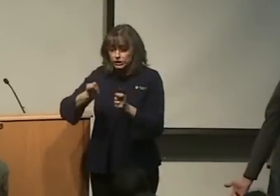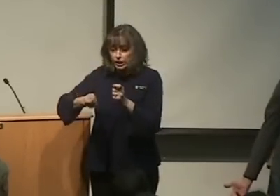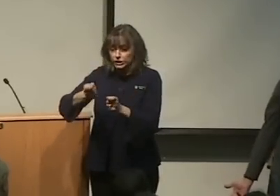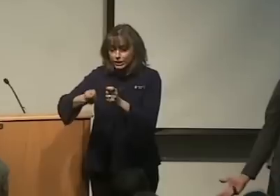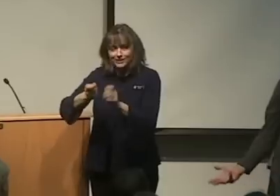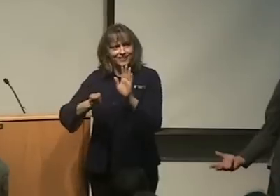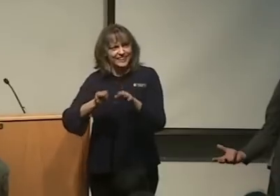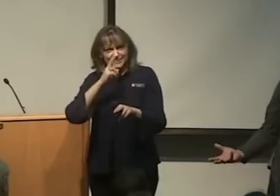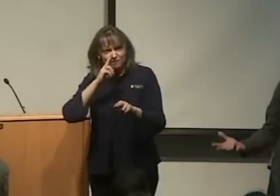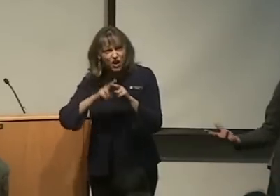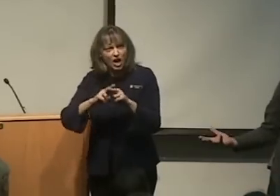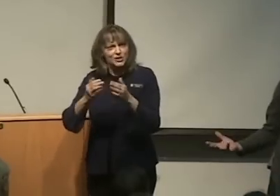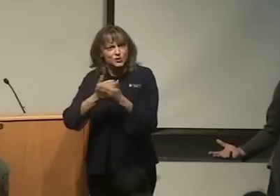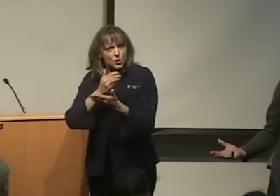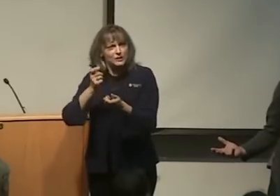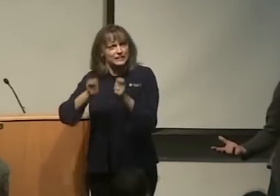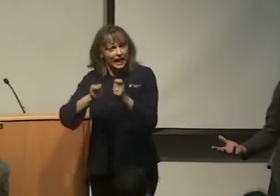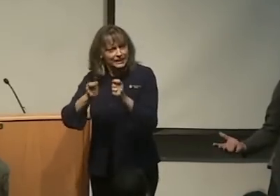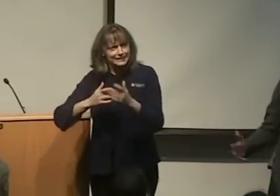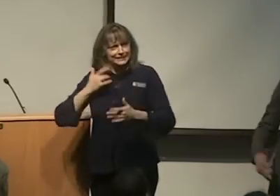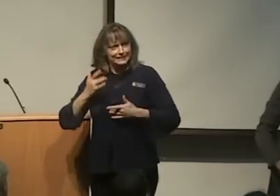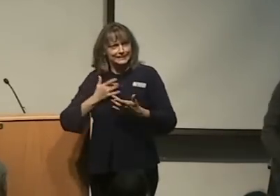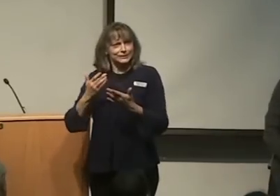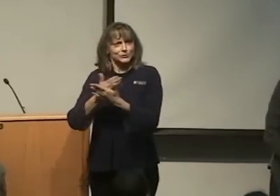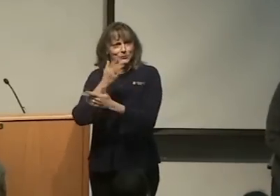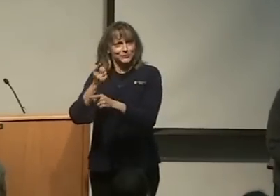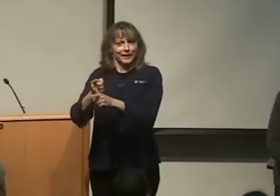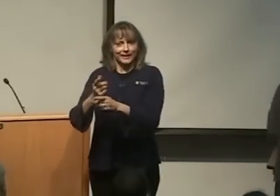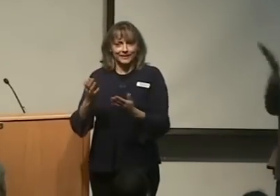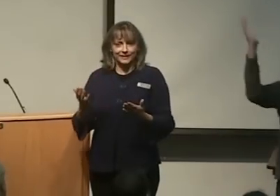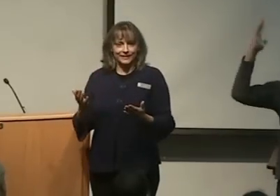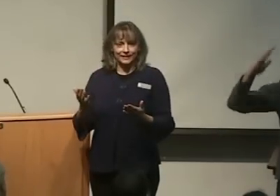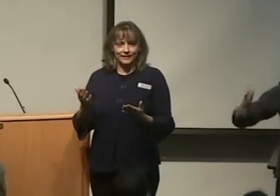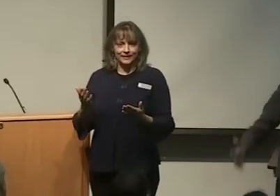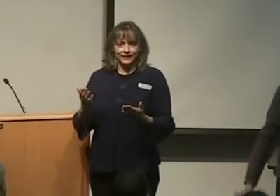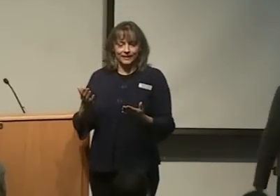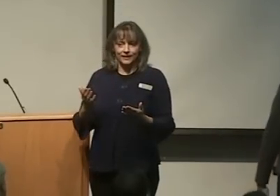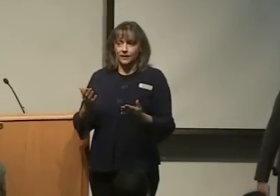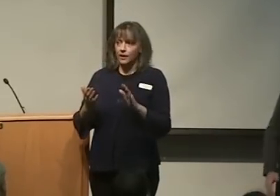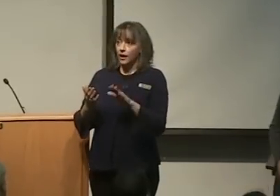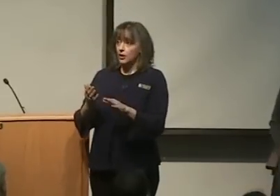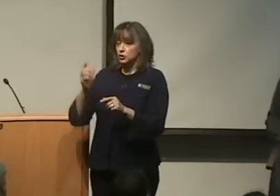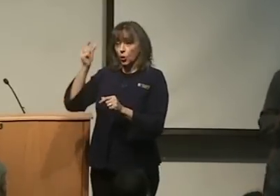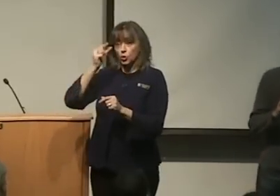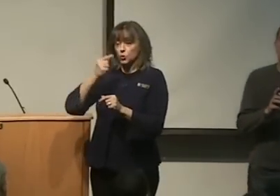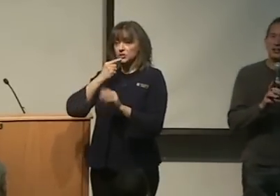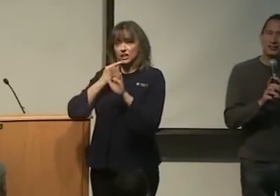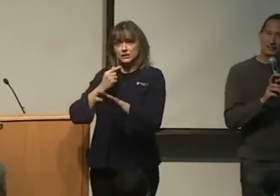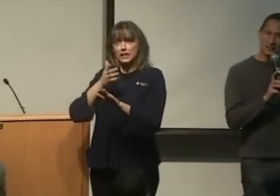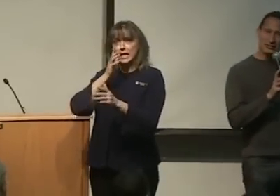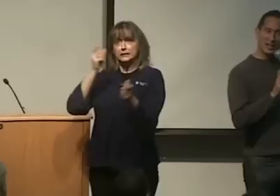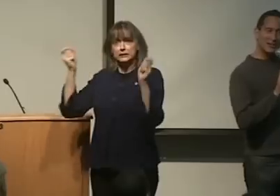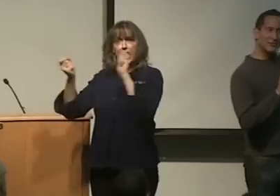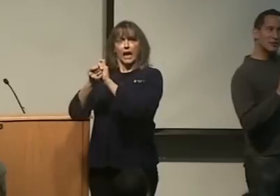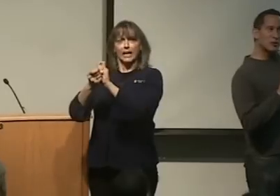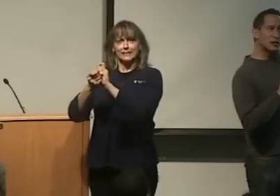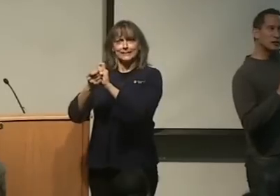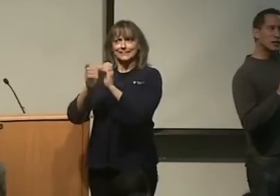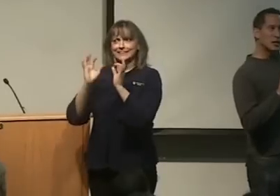and because it's exciting and interesting. And, oh, let's try reorganizing. We don't do that very well.